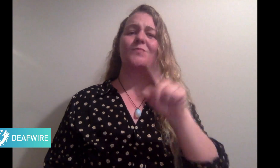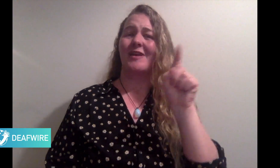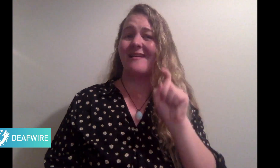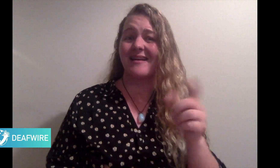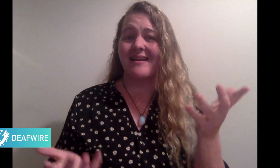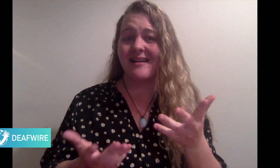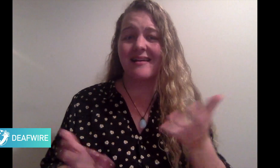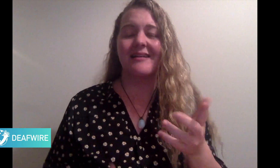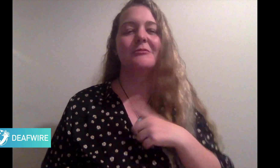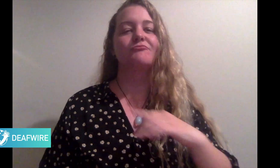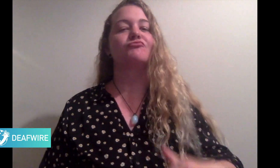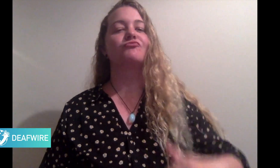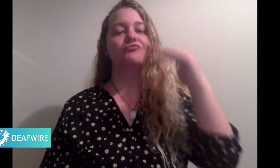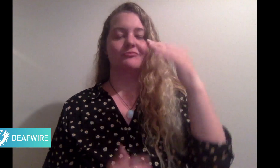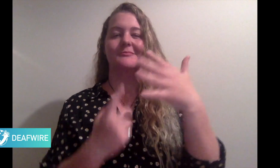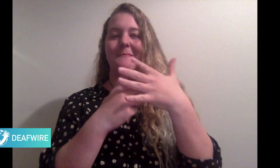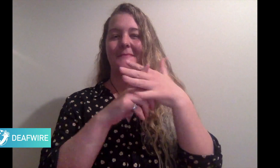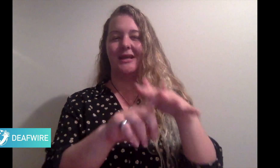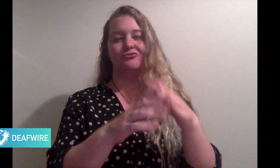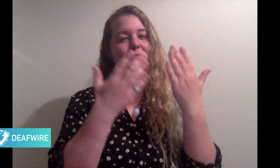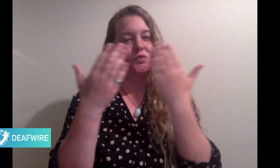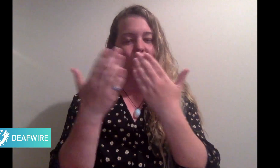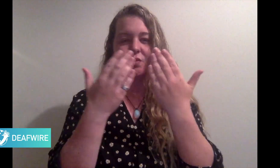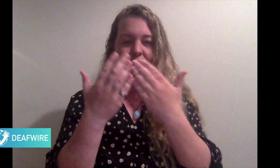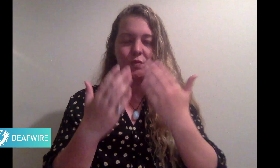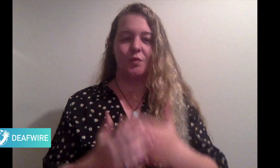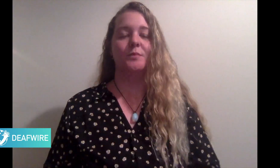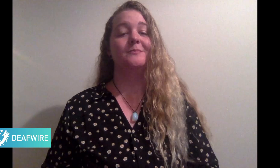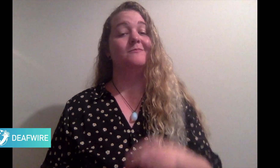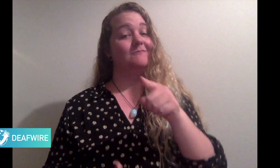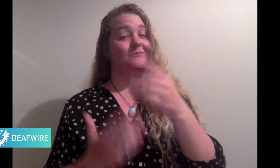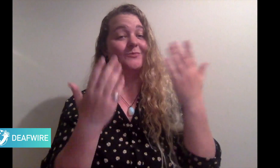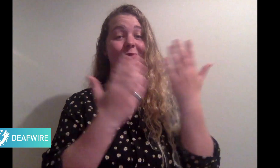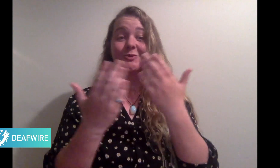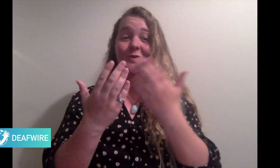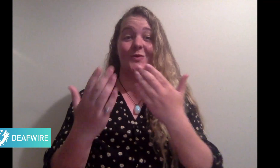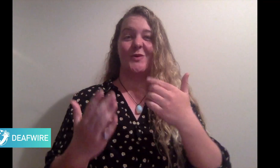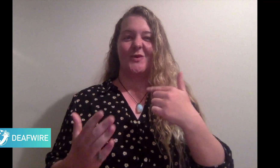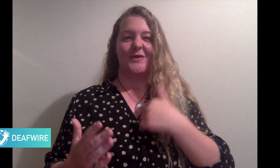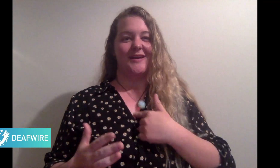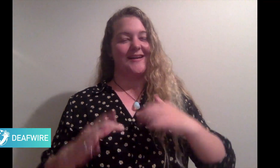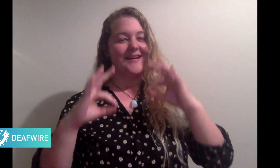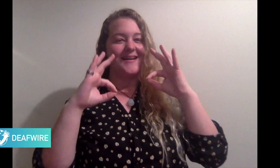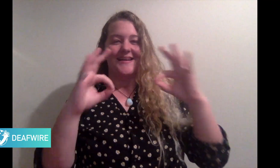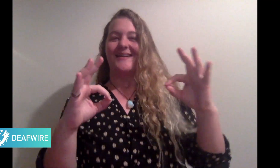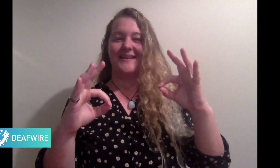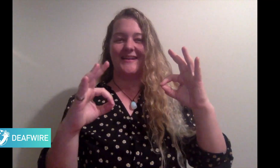and this was because I had attended mainstream school my whole life.